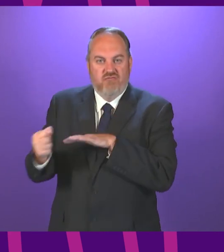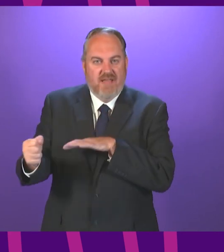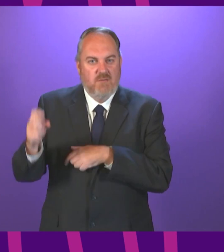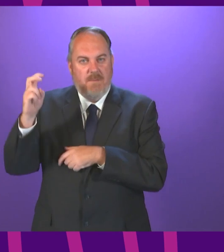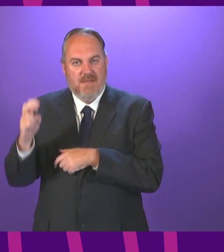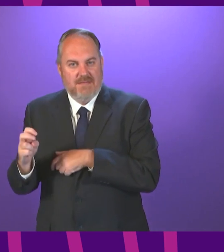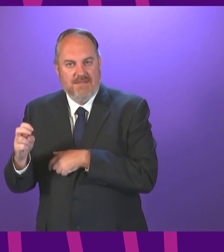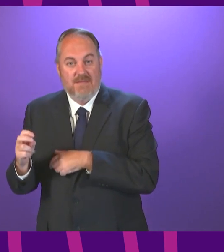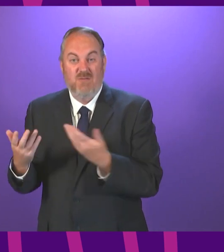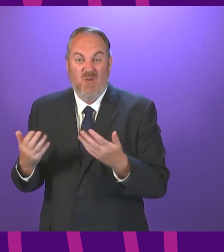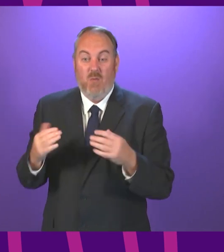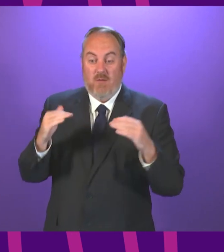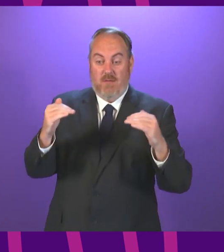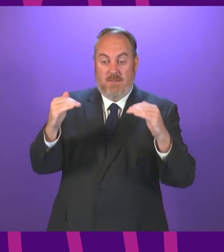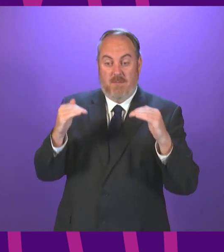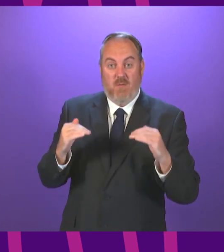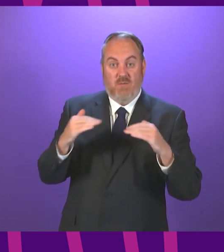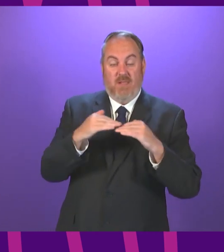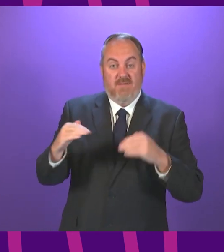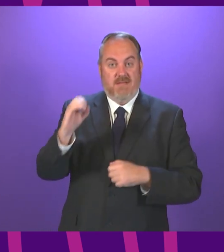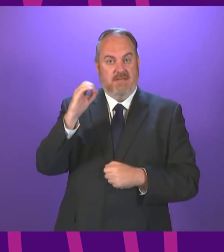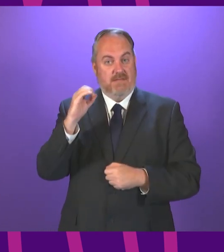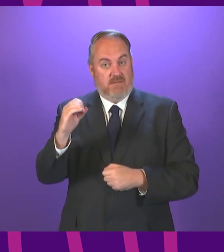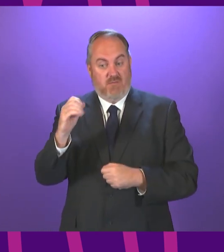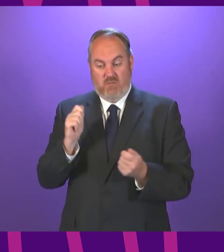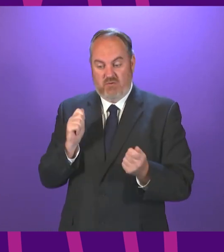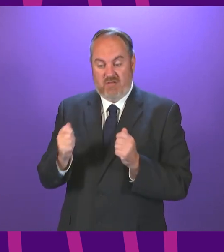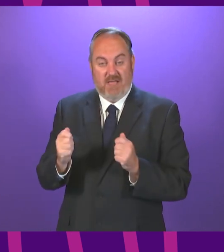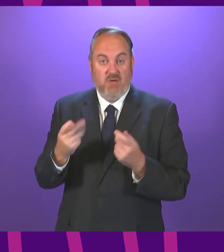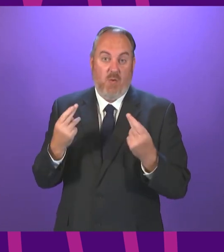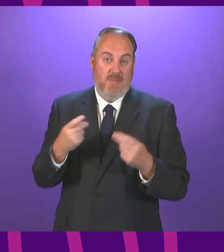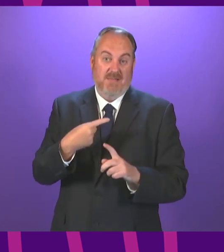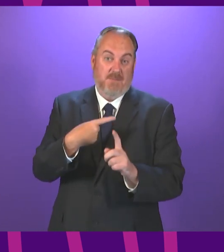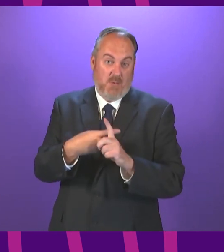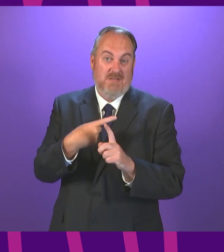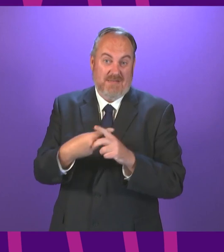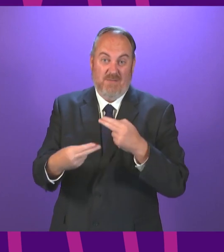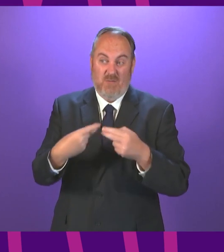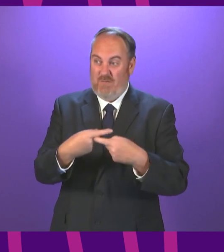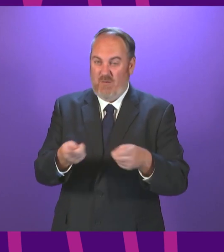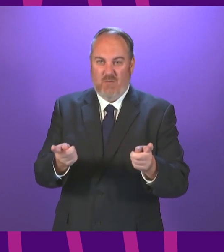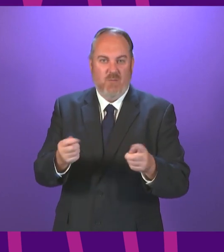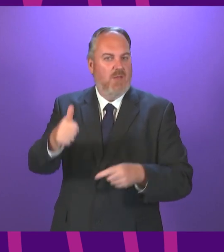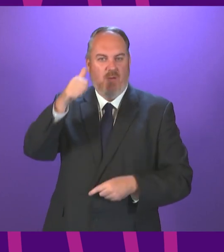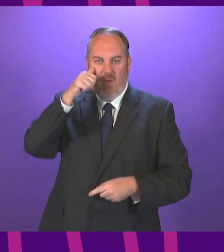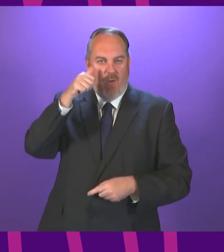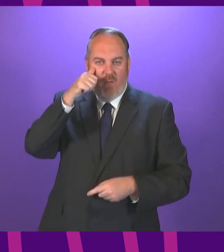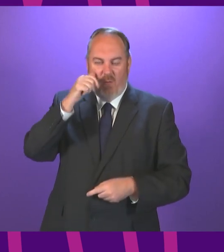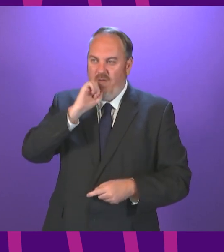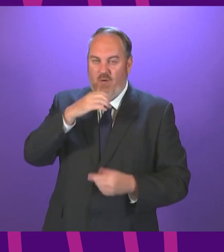I hope that the move to level 0, albeit in a modified form, will be welcomed. It is not a complete and wholesale lifting of all restrictions—it